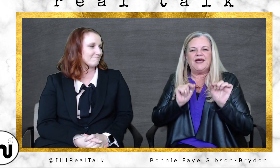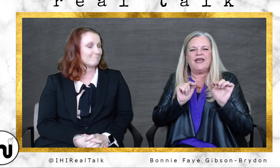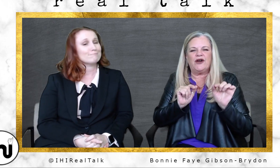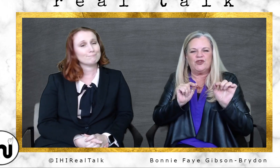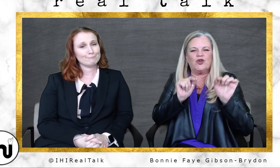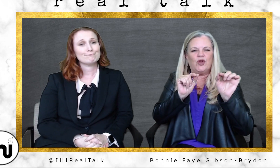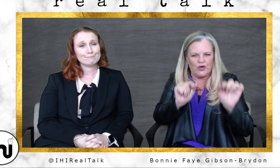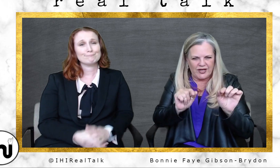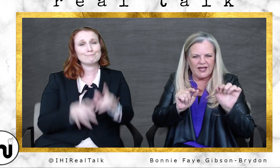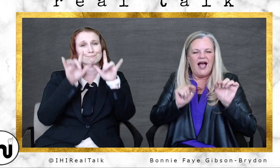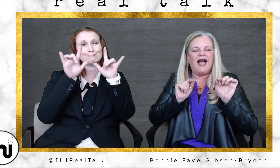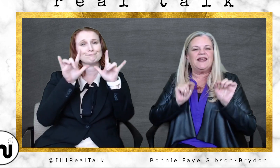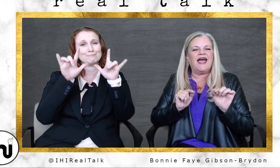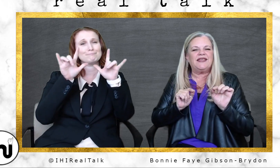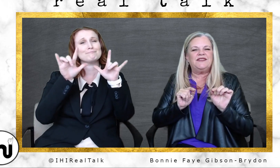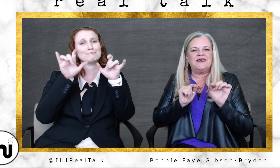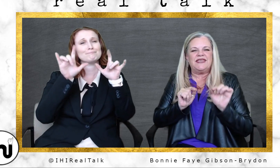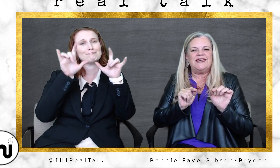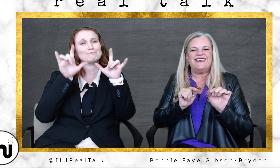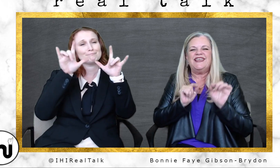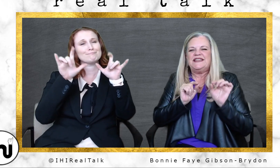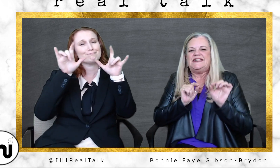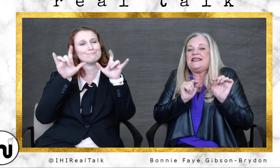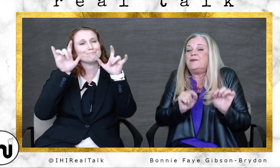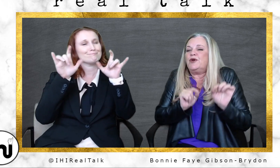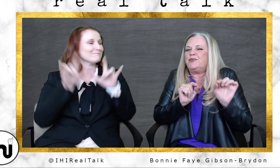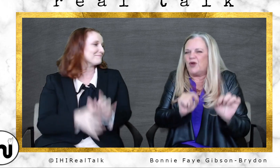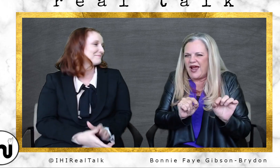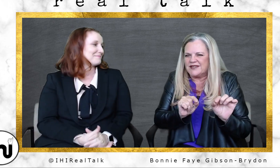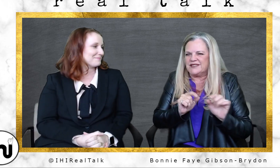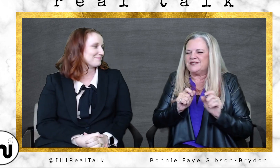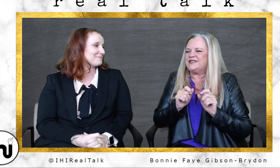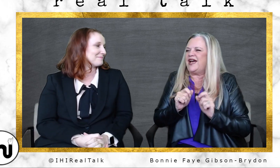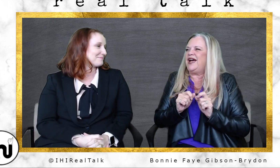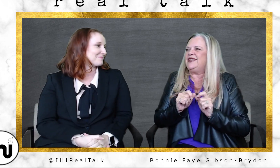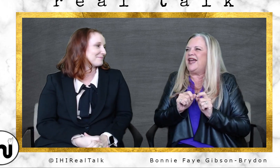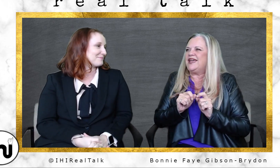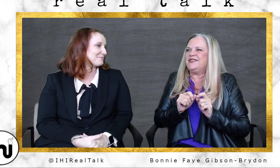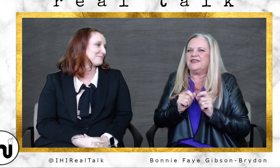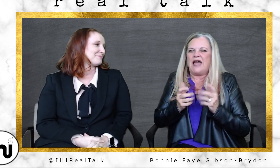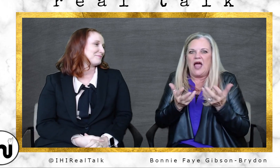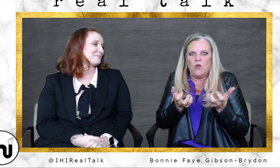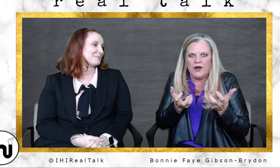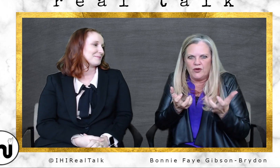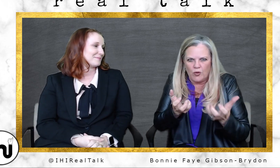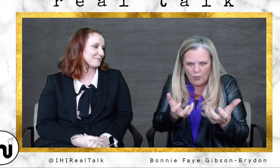you're learning. I like the Deliberate Practice. I like the, "I want to know more."